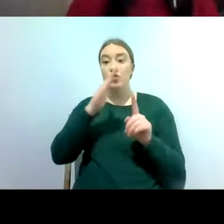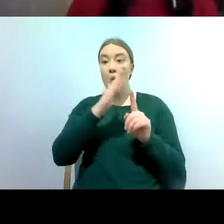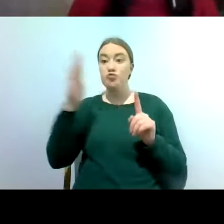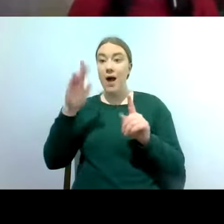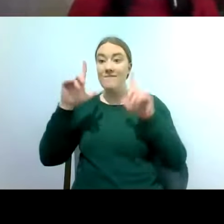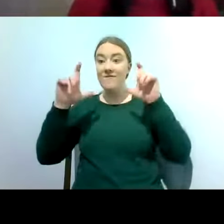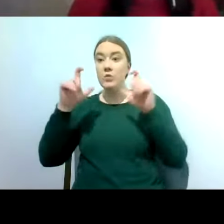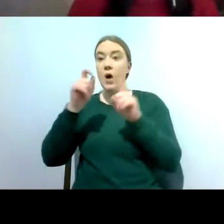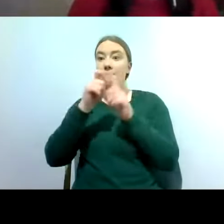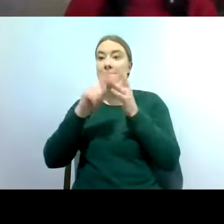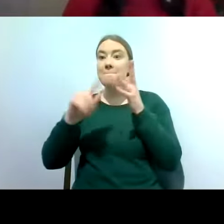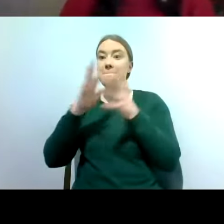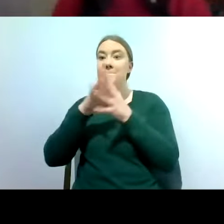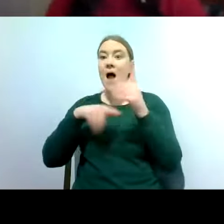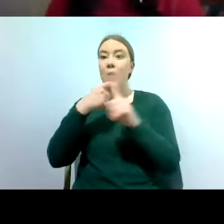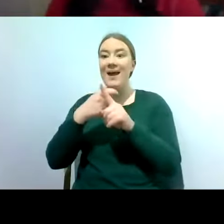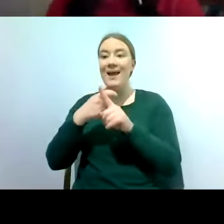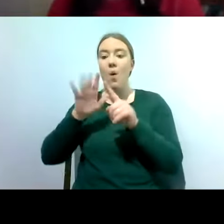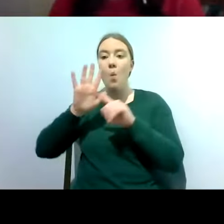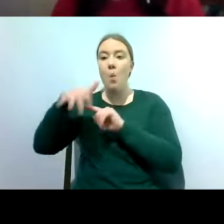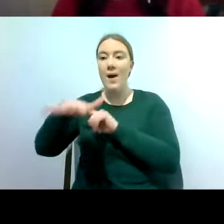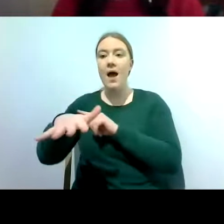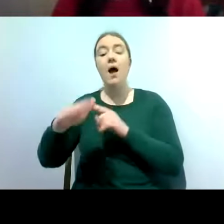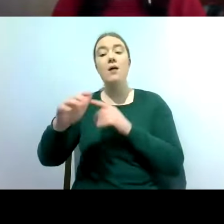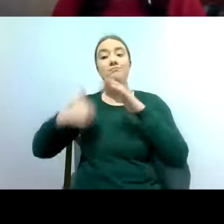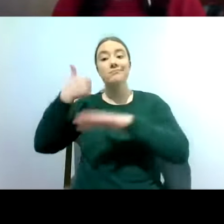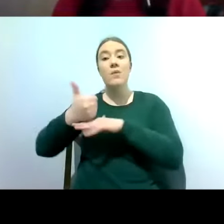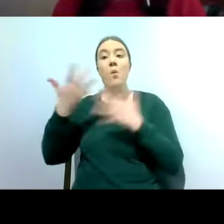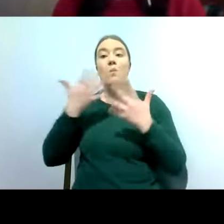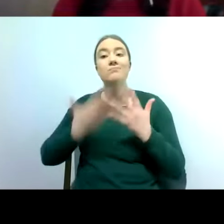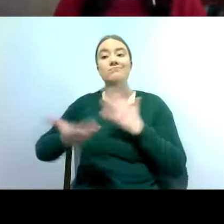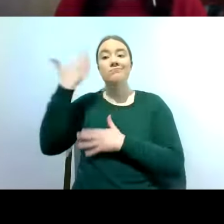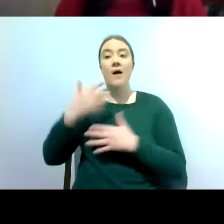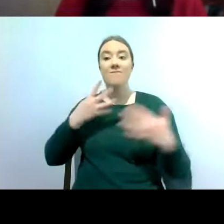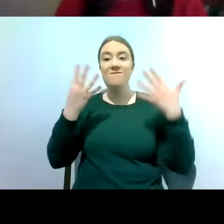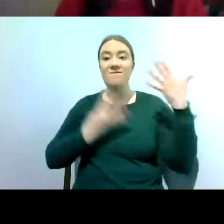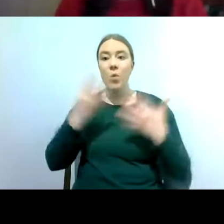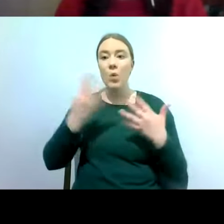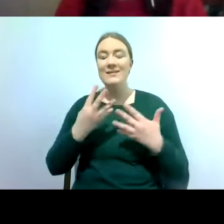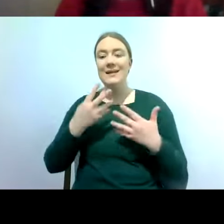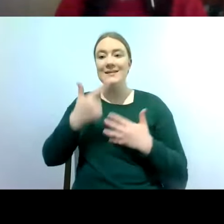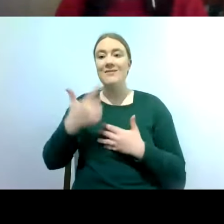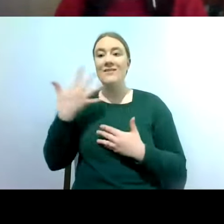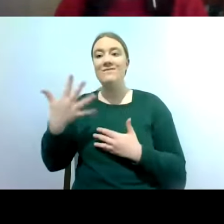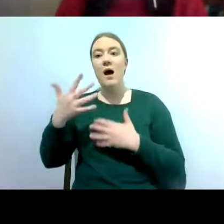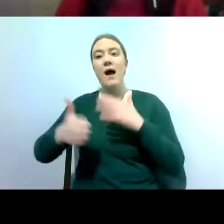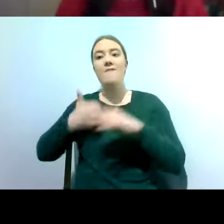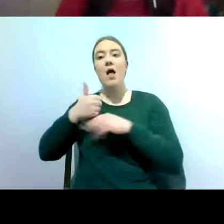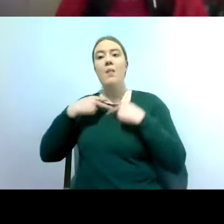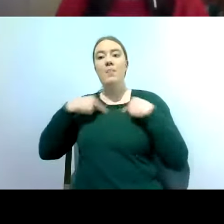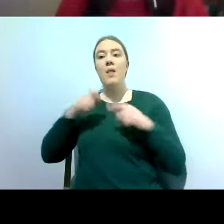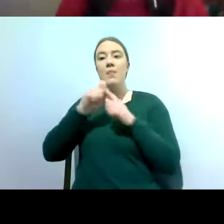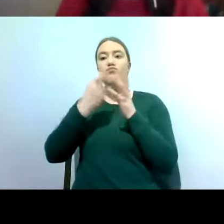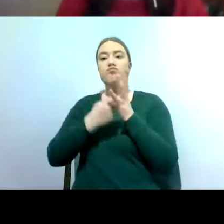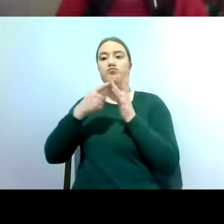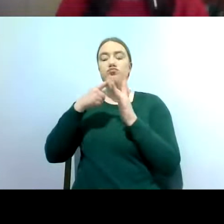and this was built in 1475 by the prior of great malvern abbey so a channel was dug to divert